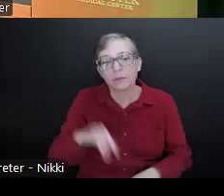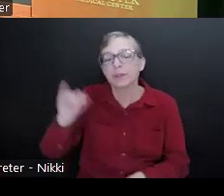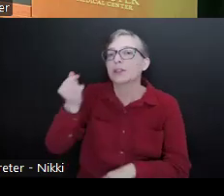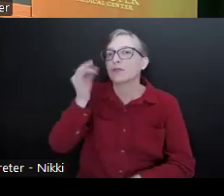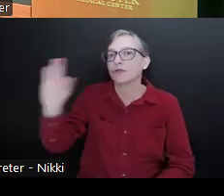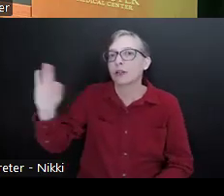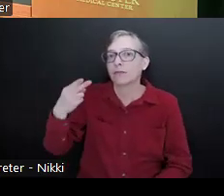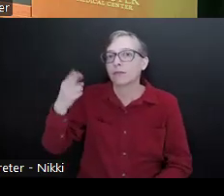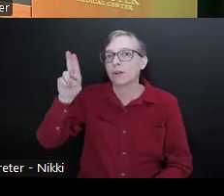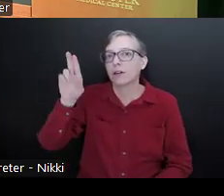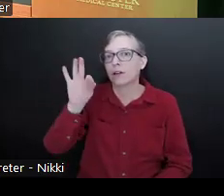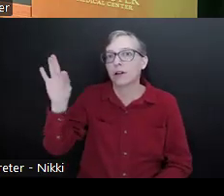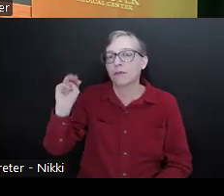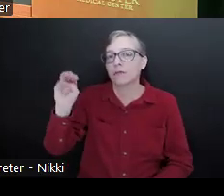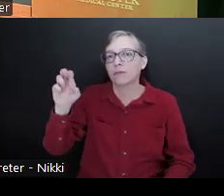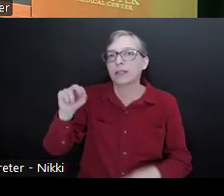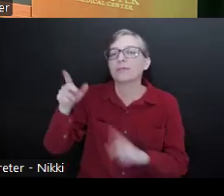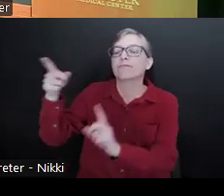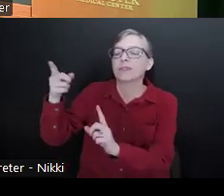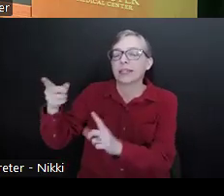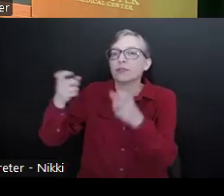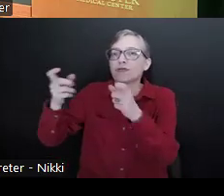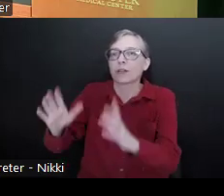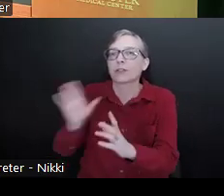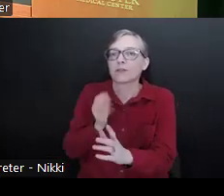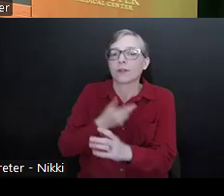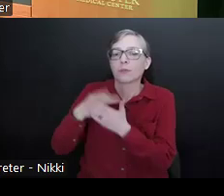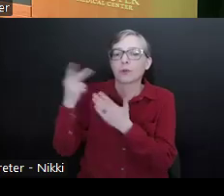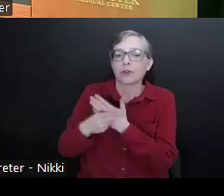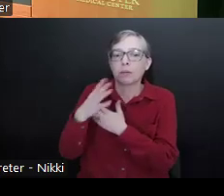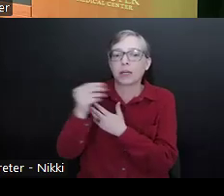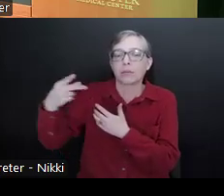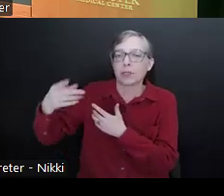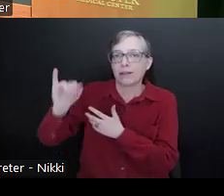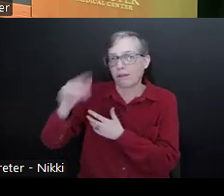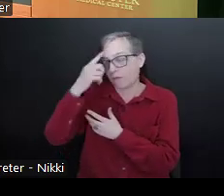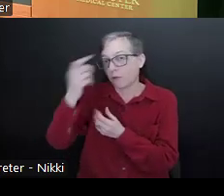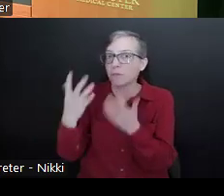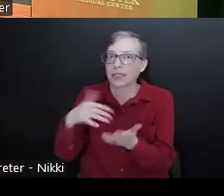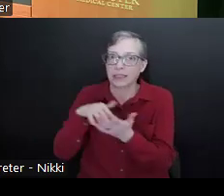and who is the PI for a lot of the studies that I mentioned uh certainly our kind of social workers